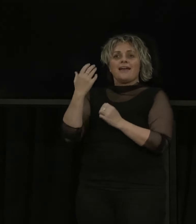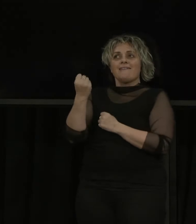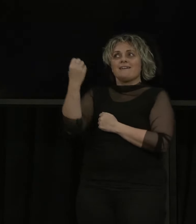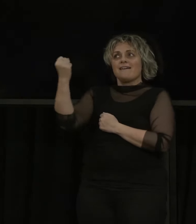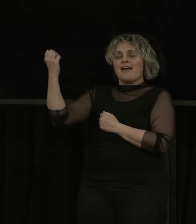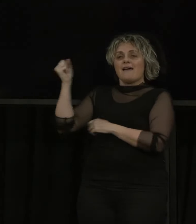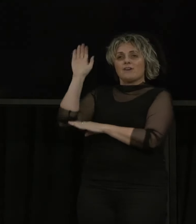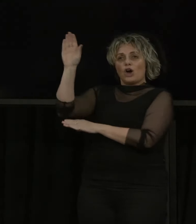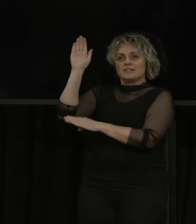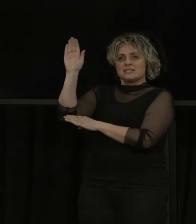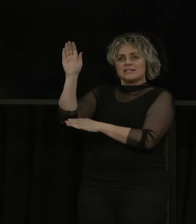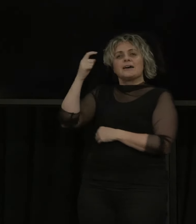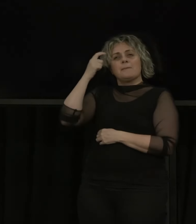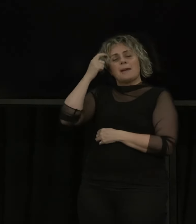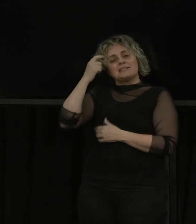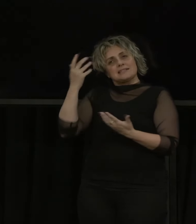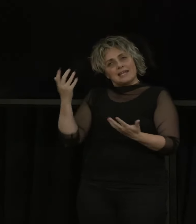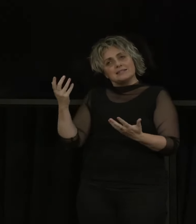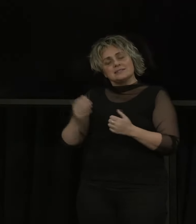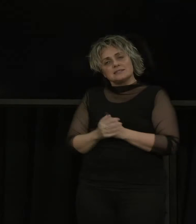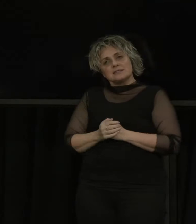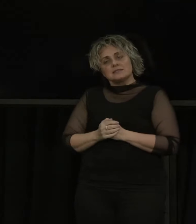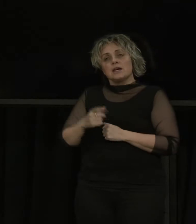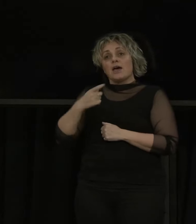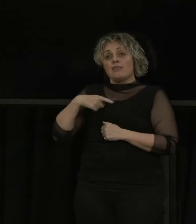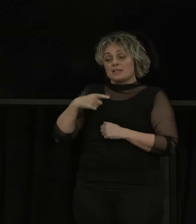source or the site of a large super spreader event.